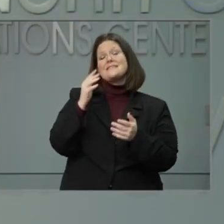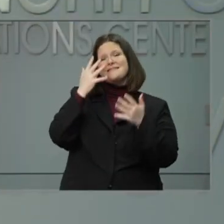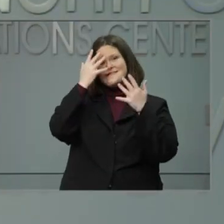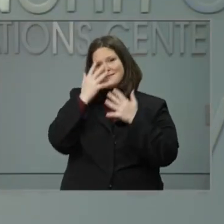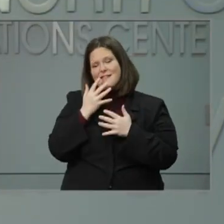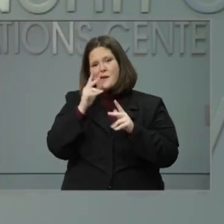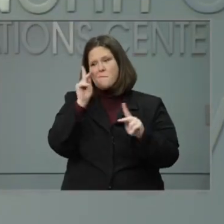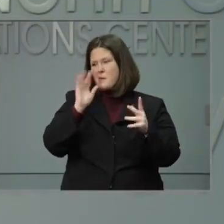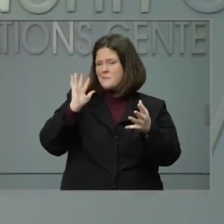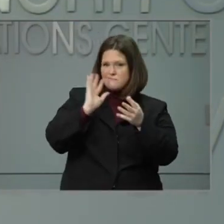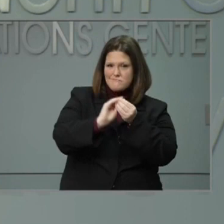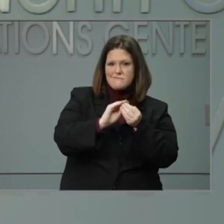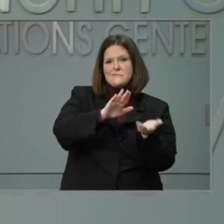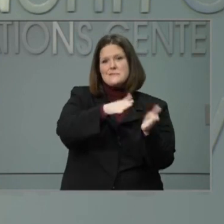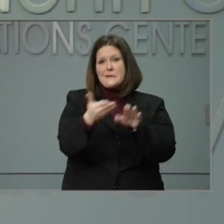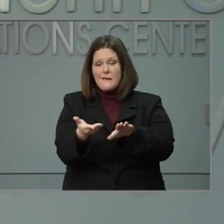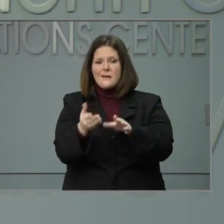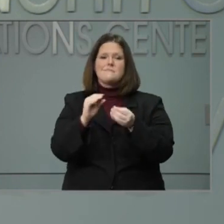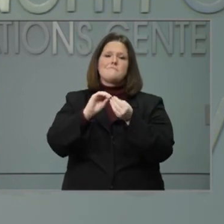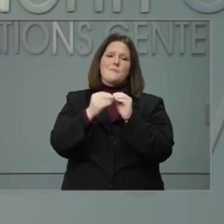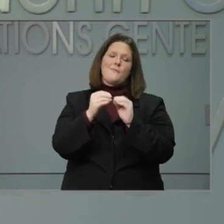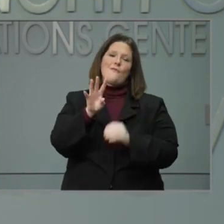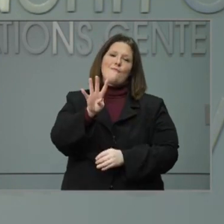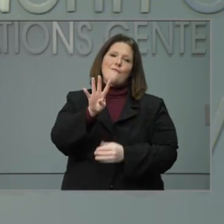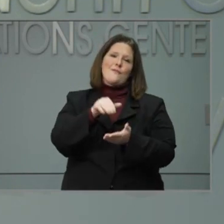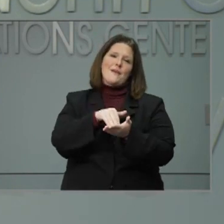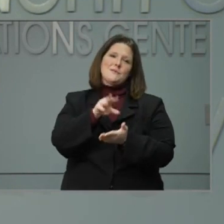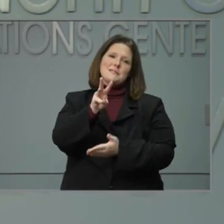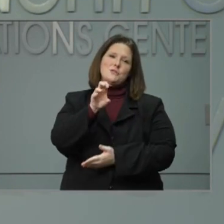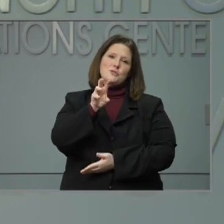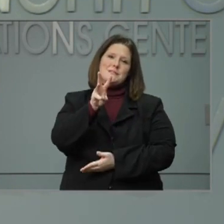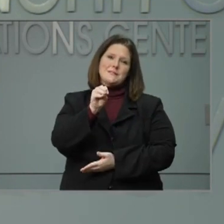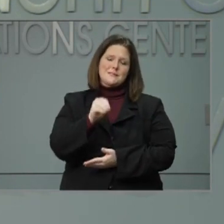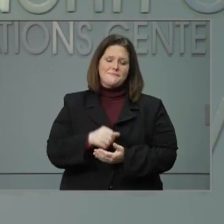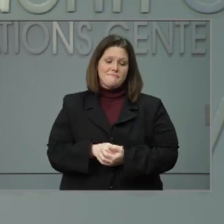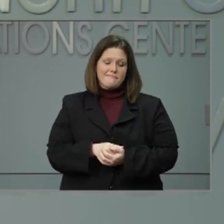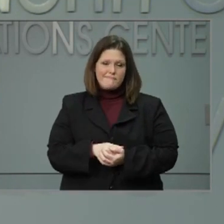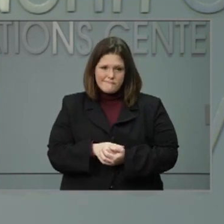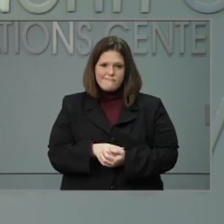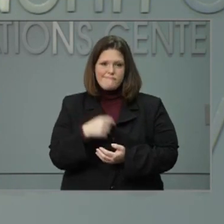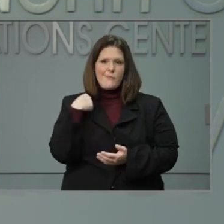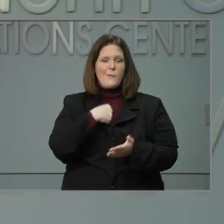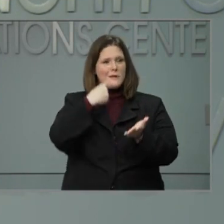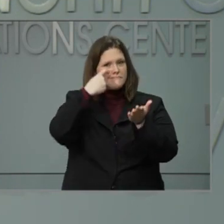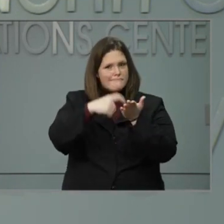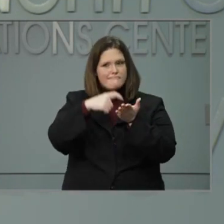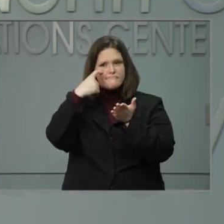NORTH CAROLINA GOVERNOR ROY COOPER IS GIVING AN UPDATE ON THE CORONAVIRUS PANDEMIC. LET'S LISTEN.